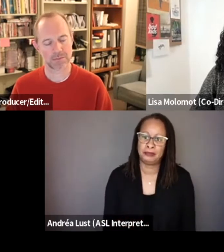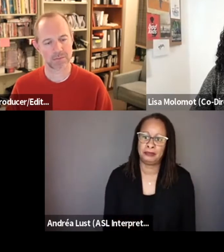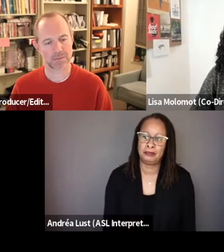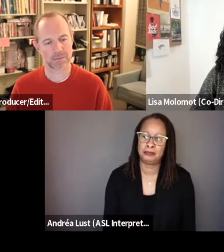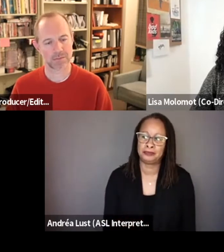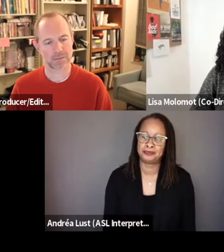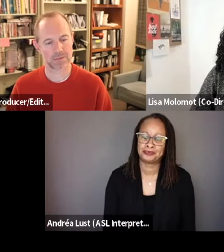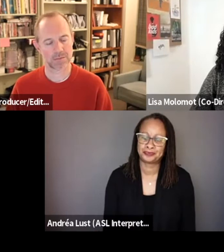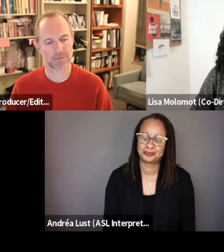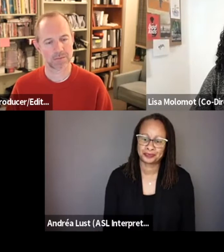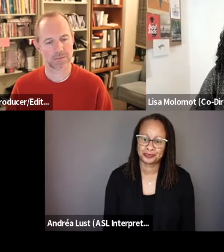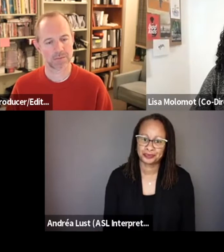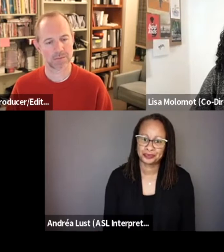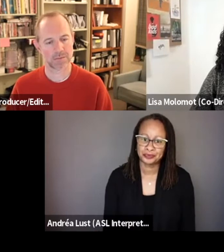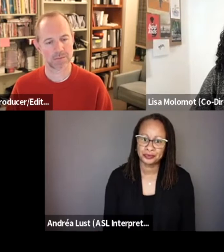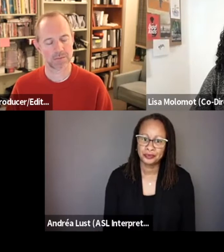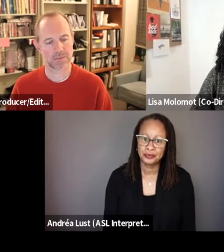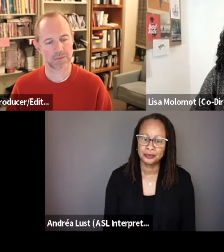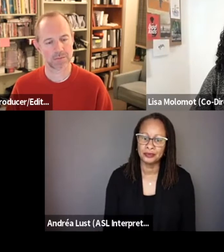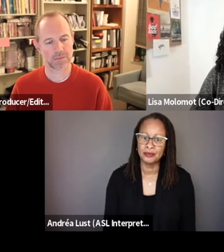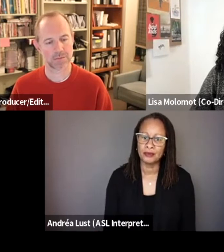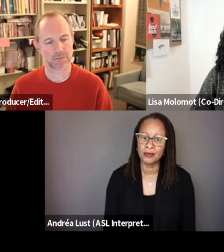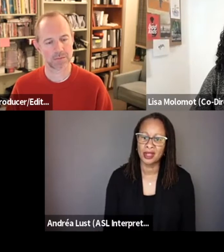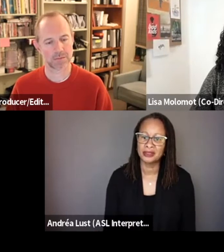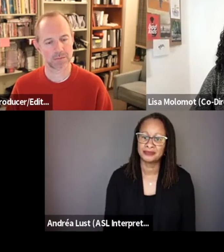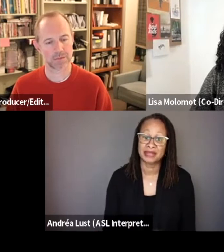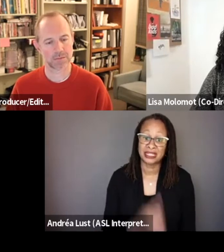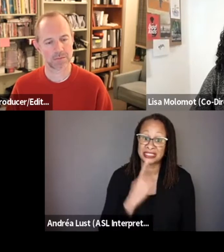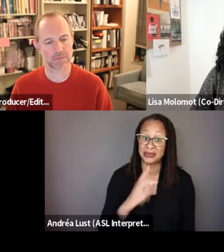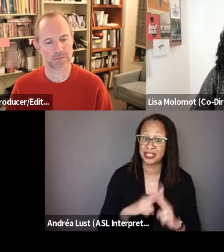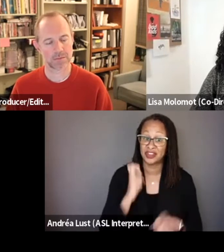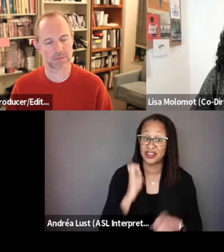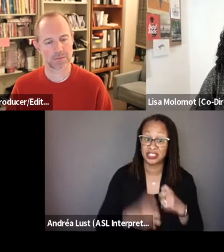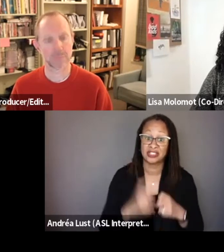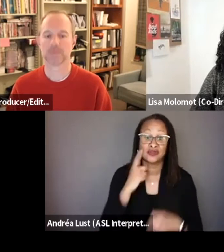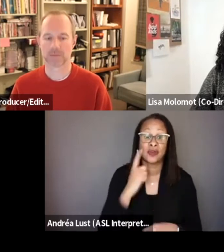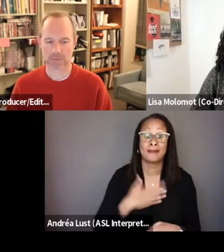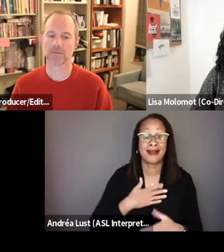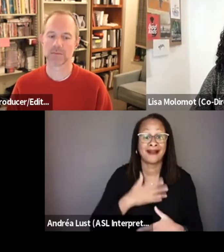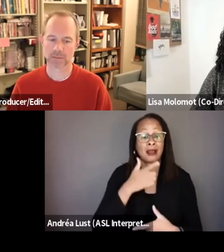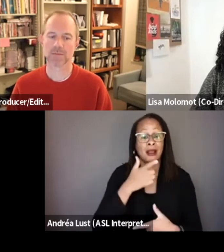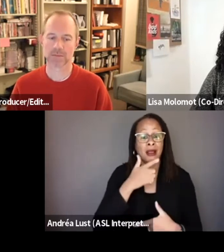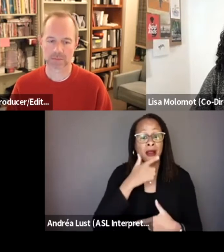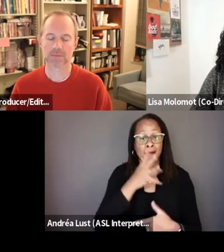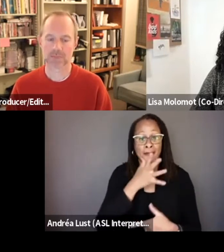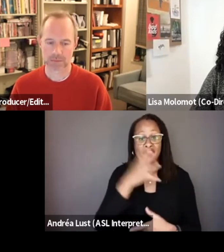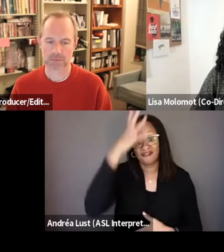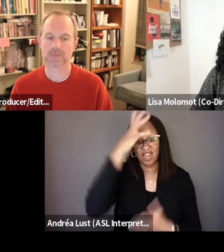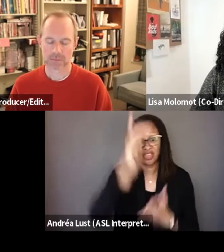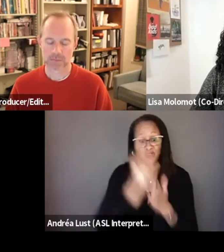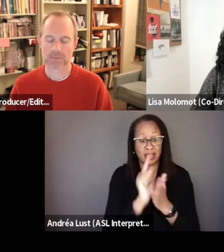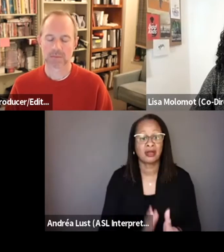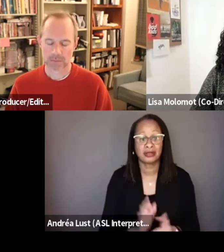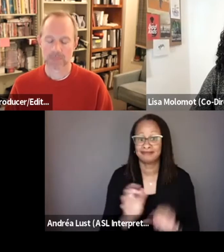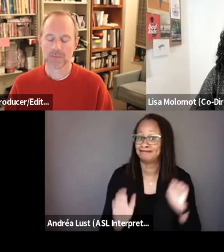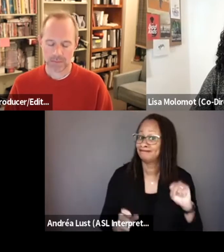It was, I'm gonna say this first, it was really tough for my in-laws, for my mother-in-law and father-in-law.